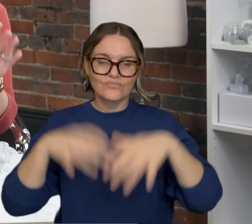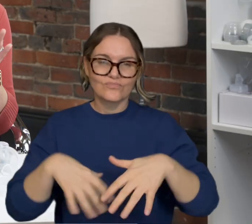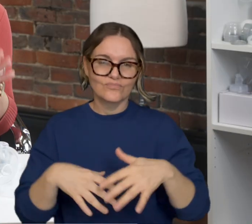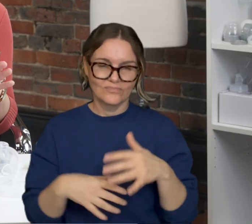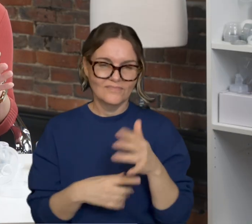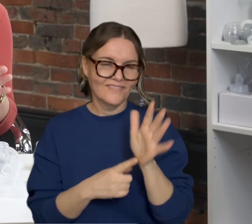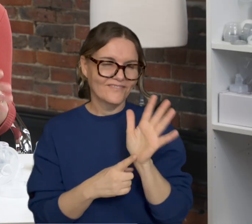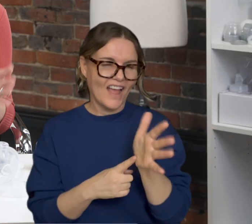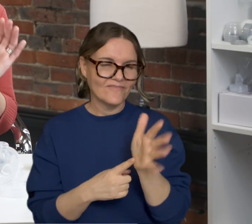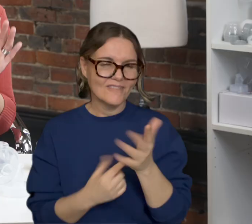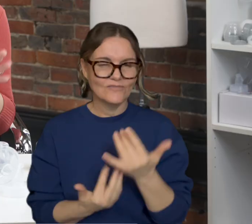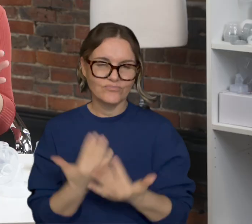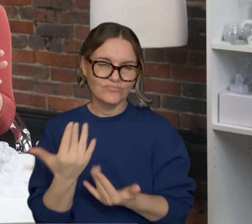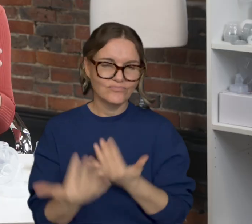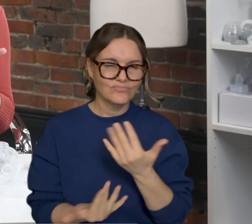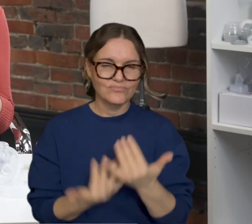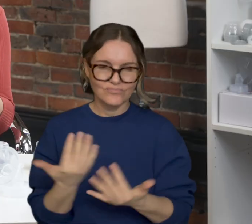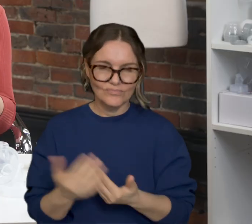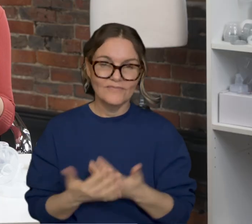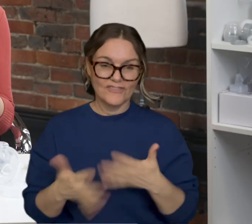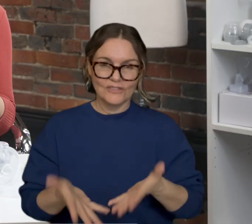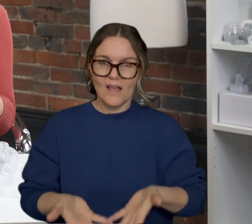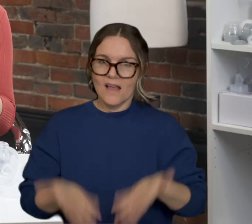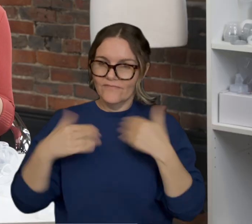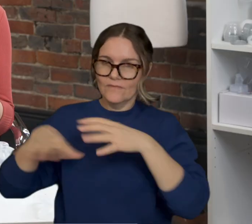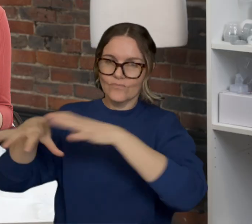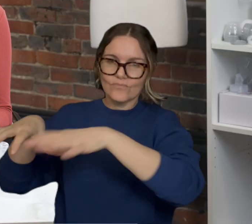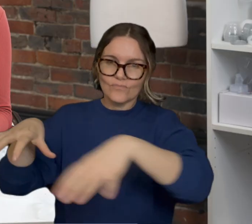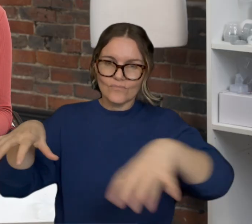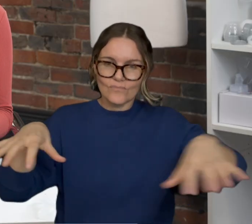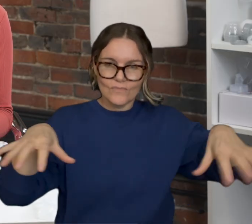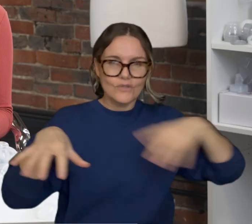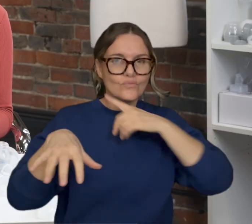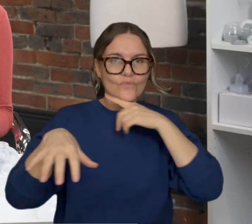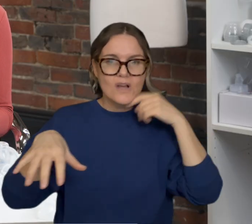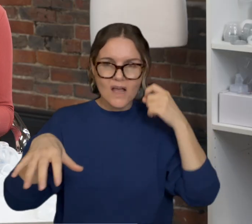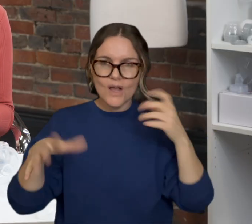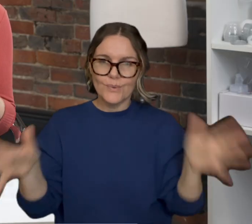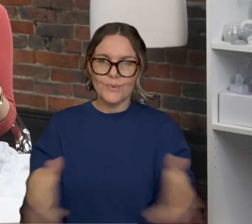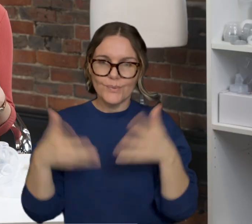to take a large stock pot have boiling water going put your parts in for up to 5 minutes and then